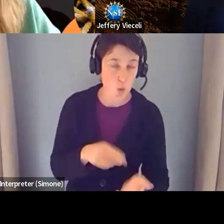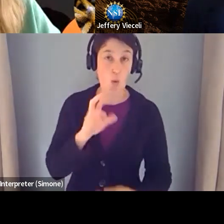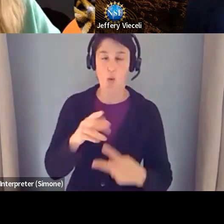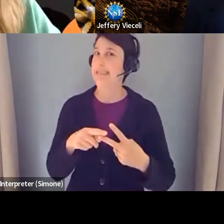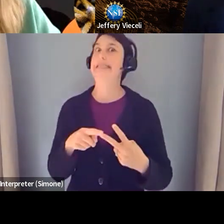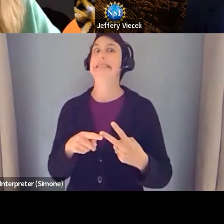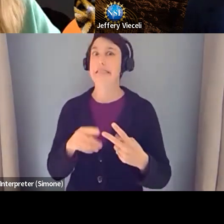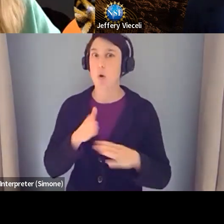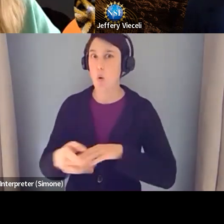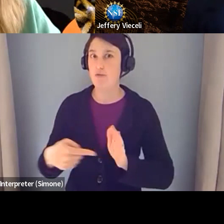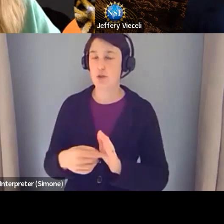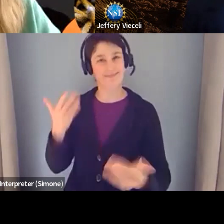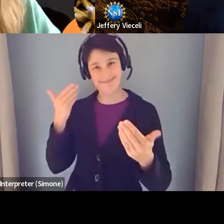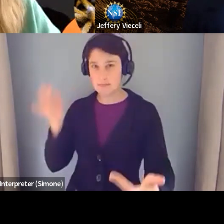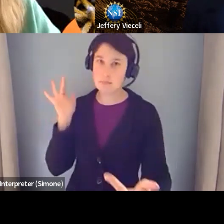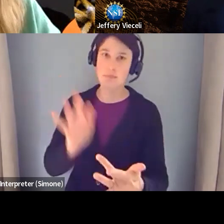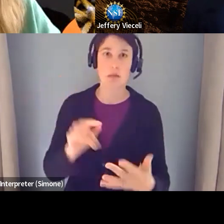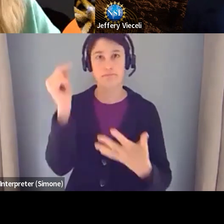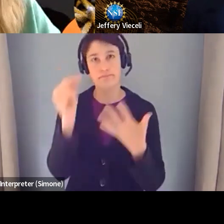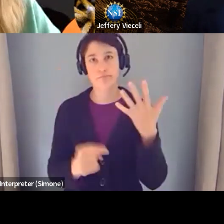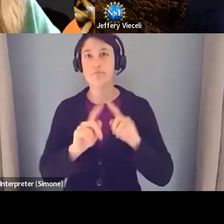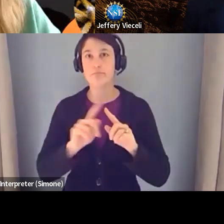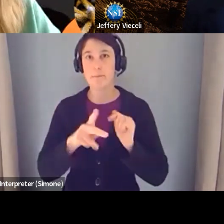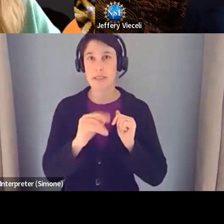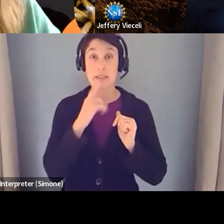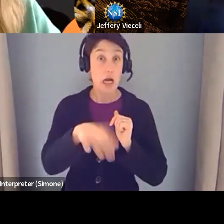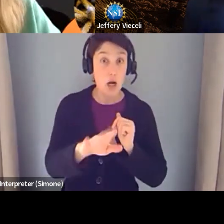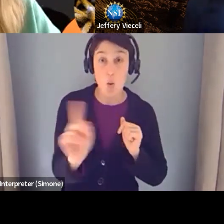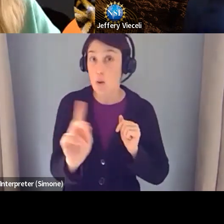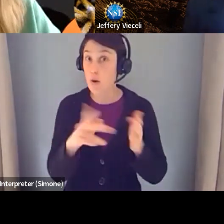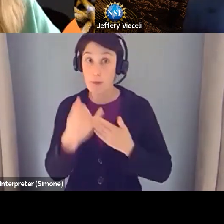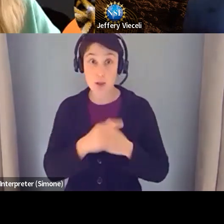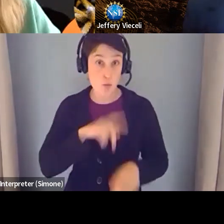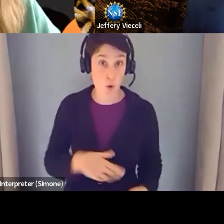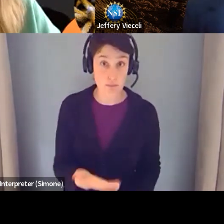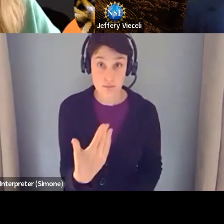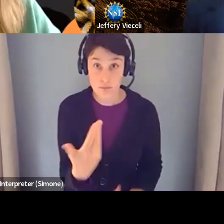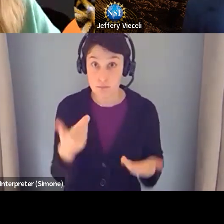They should be reaching out to those PIs and saying, "Where are these project reports?"